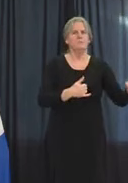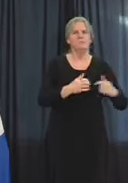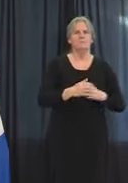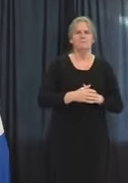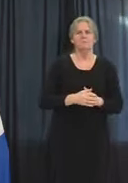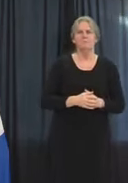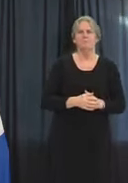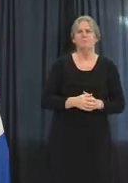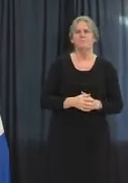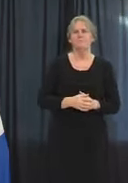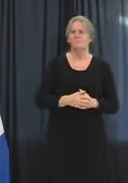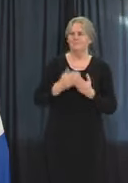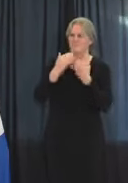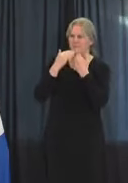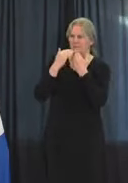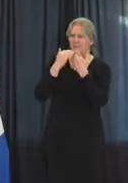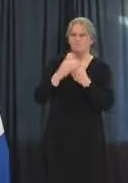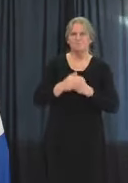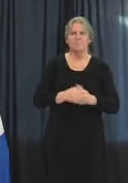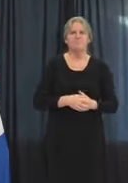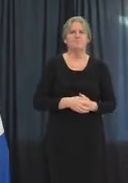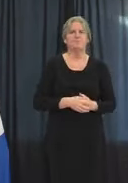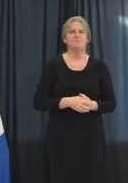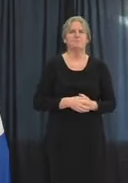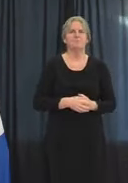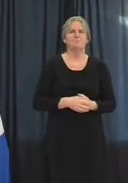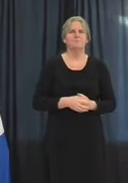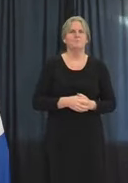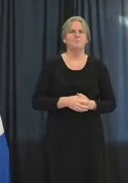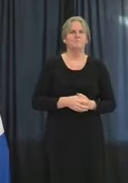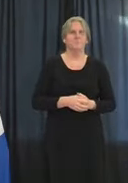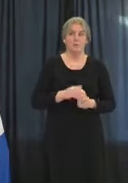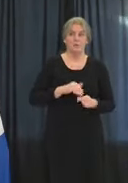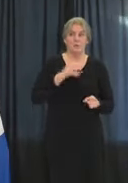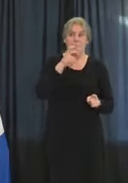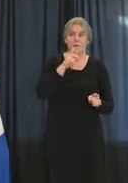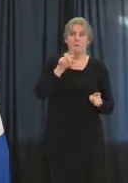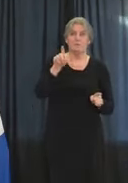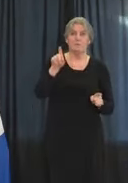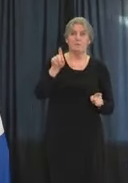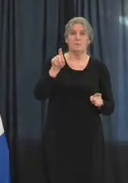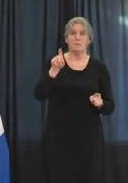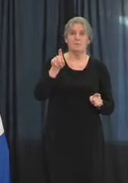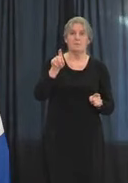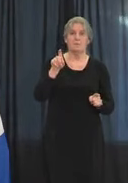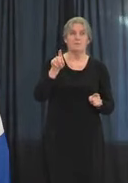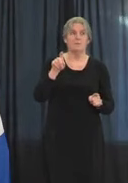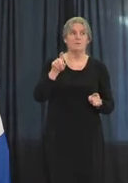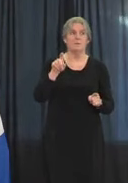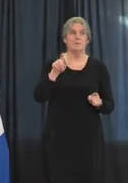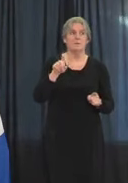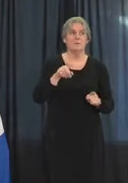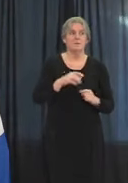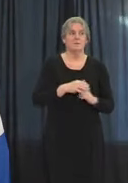things over. Thank you, premier. Are you hearing me while?